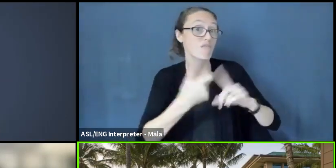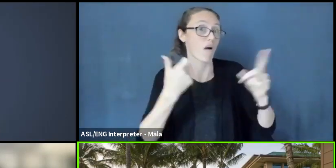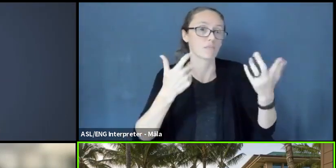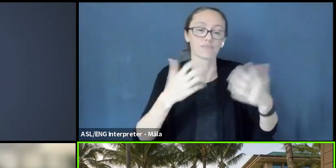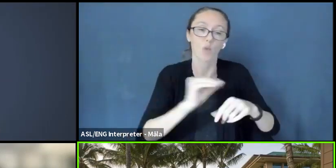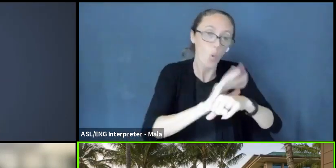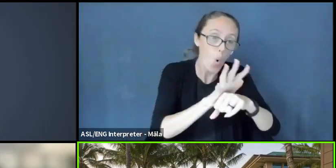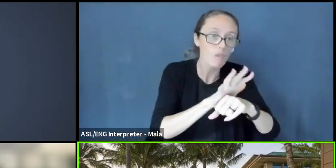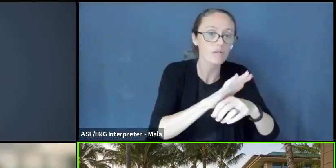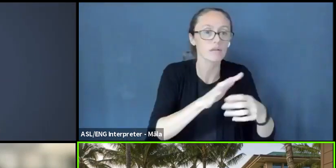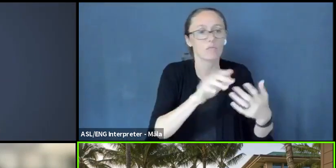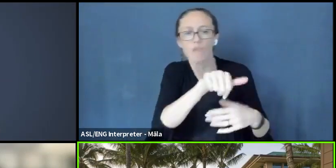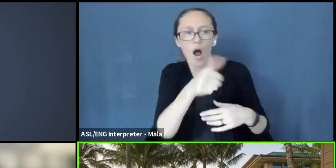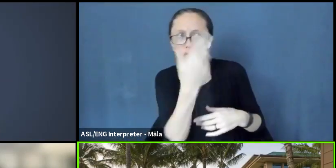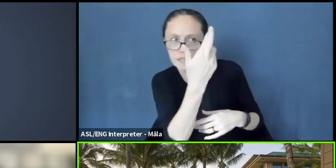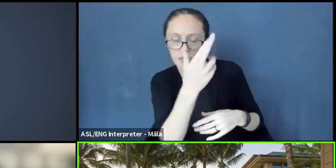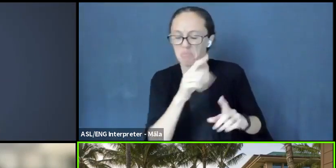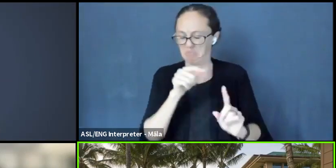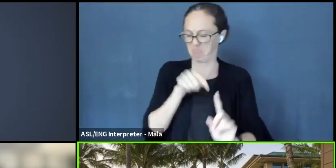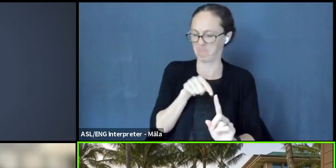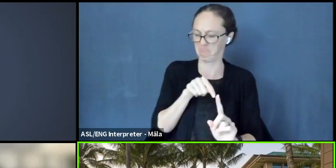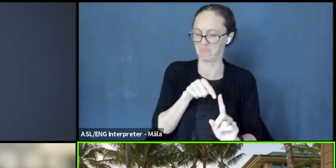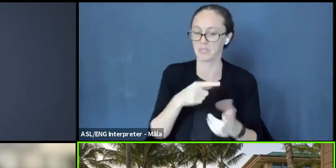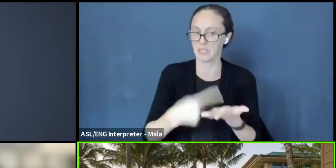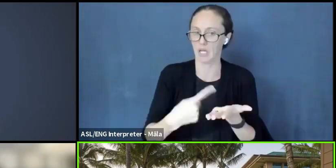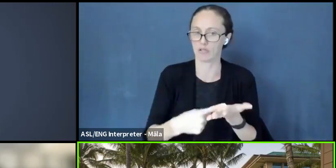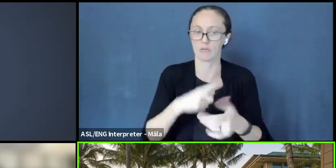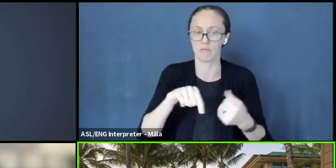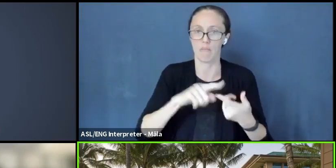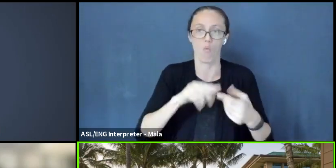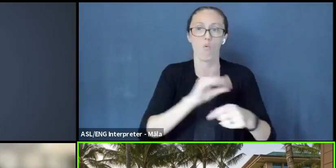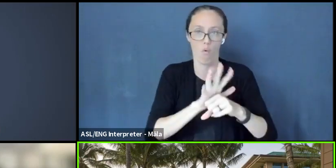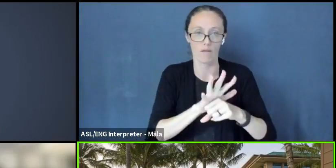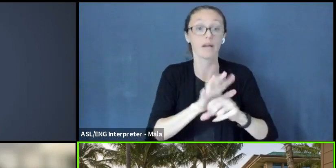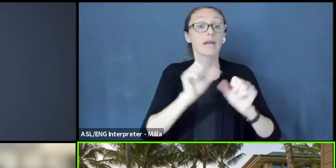of course, in this characters Covid causes pneumonia all over.